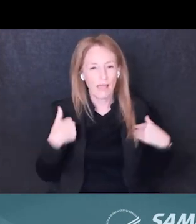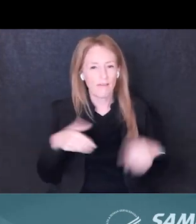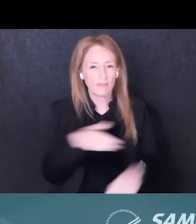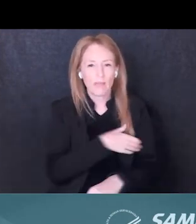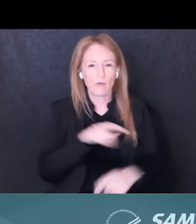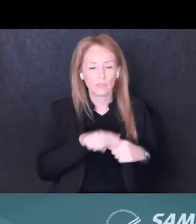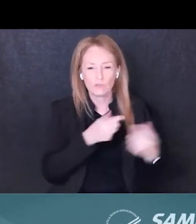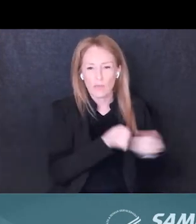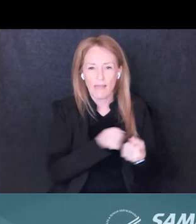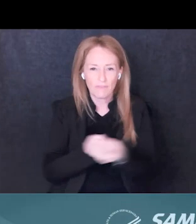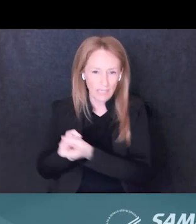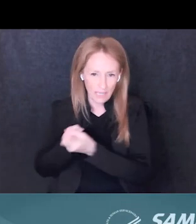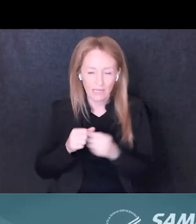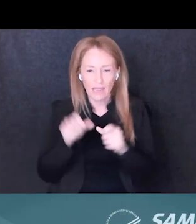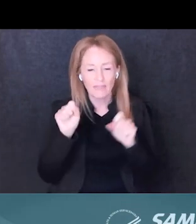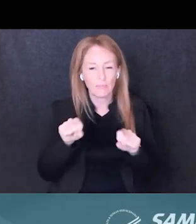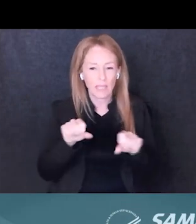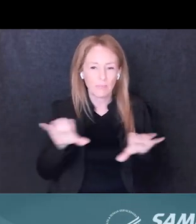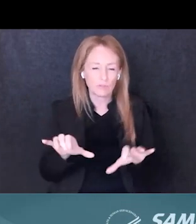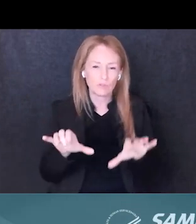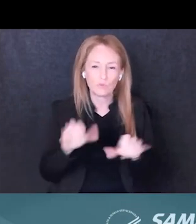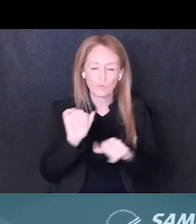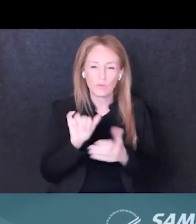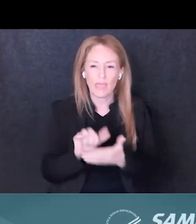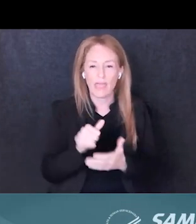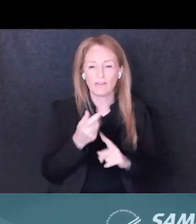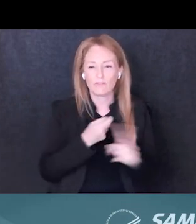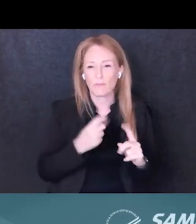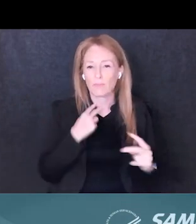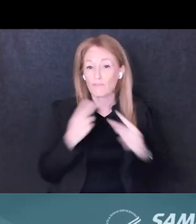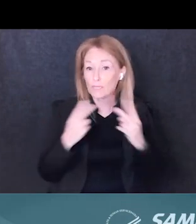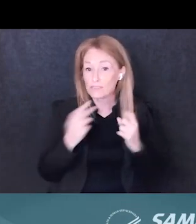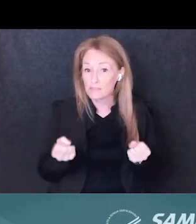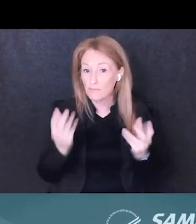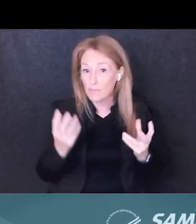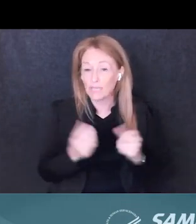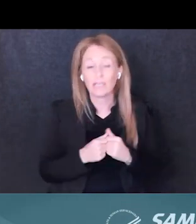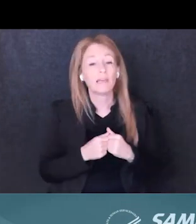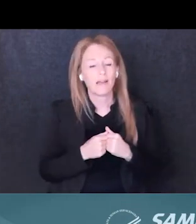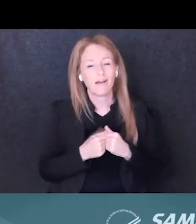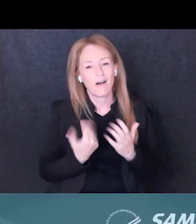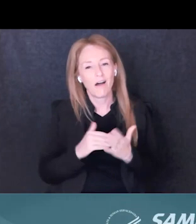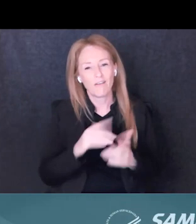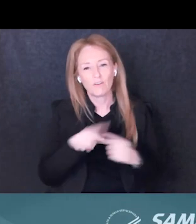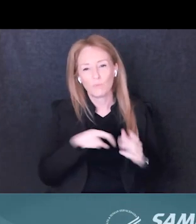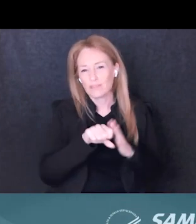ESPECIALLY TO DO THAT FROM THE VOICES OF MANY ESPECIALLY WHEN THE STATE CANNOT ALWAYS KNOW